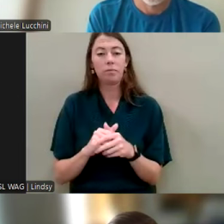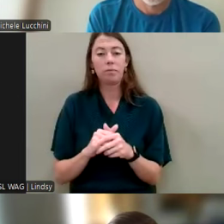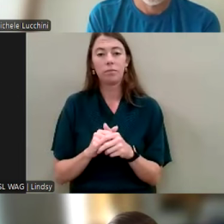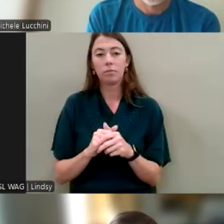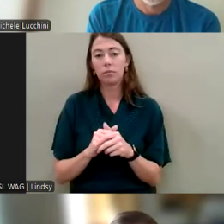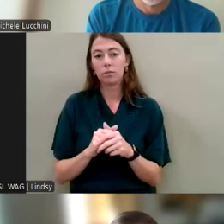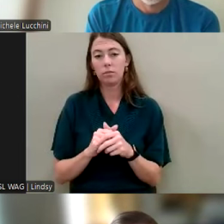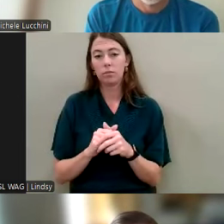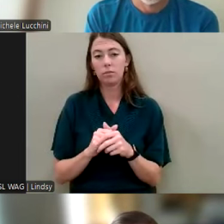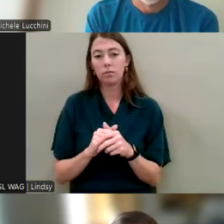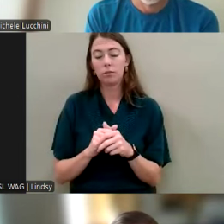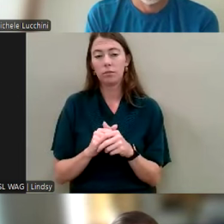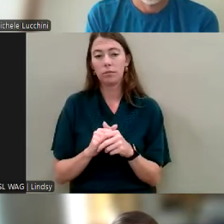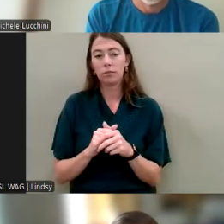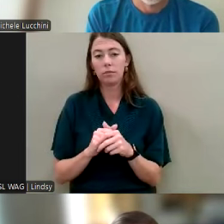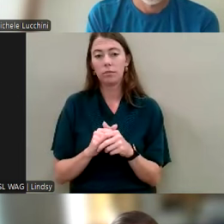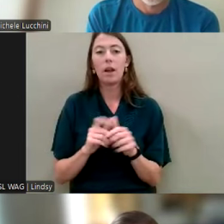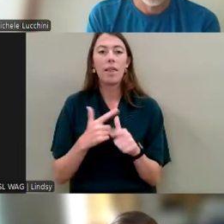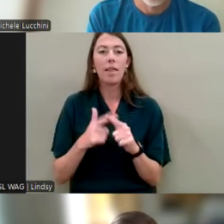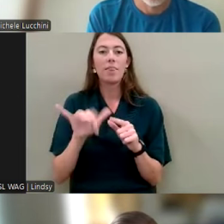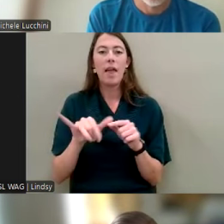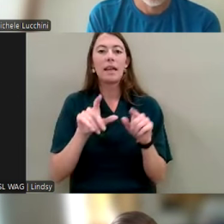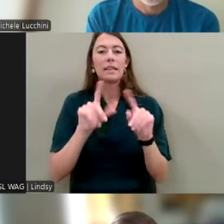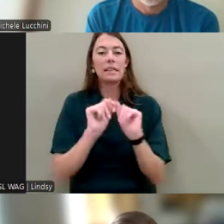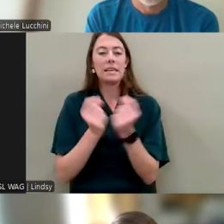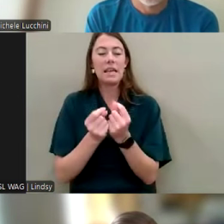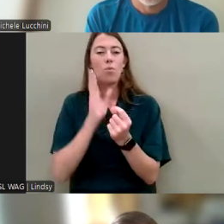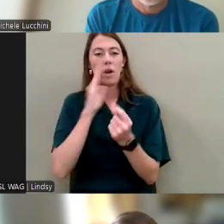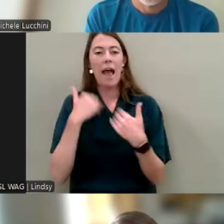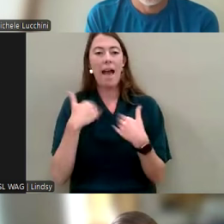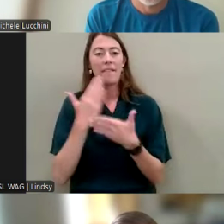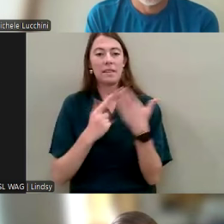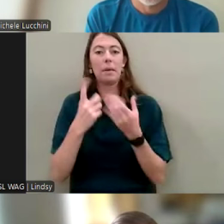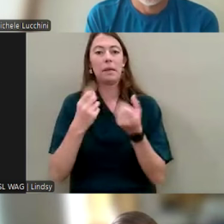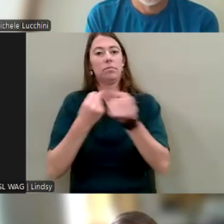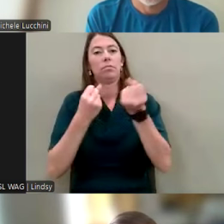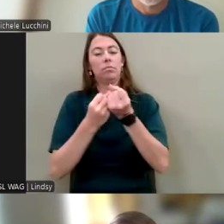an executive sponsoring that team who kind of says, you know, these things are important. We